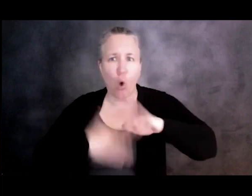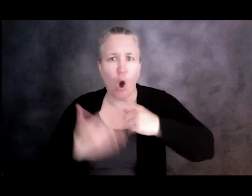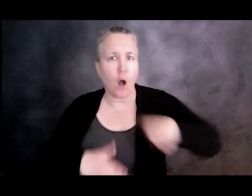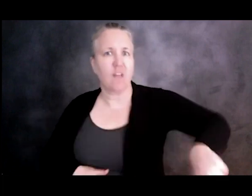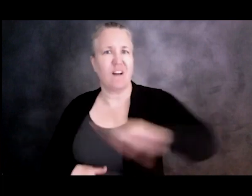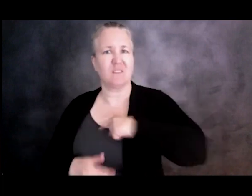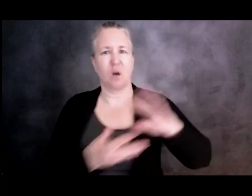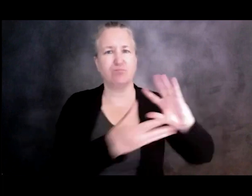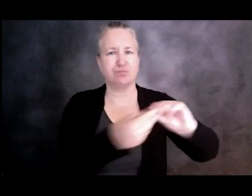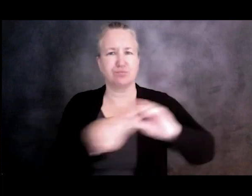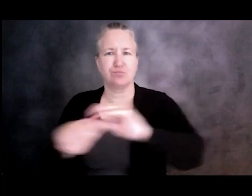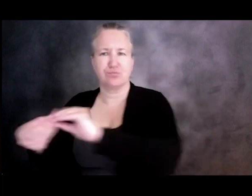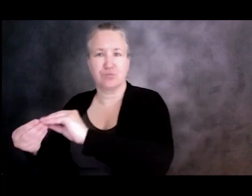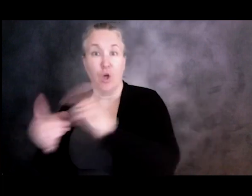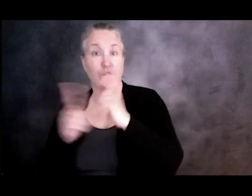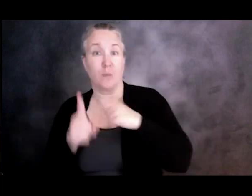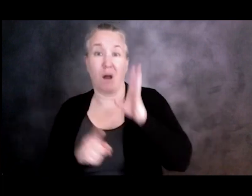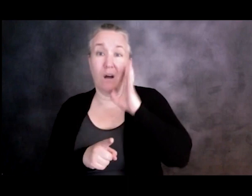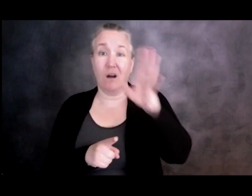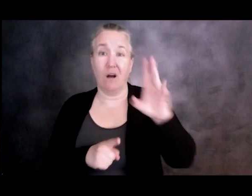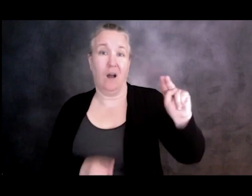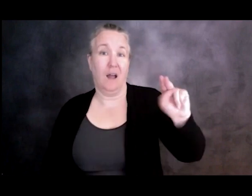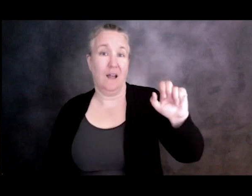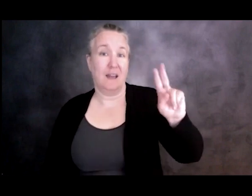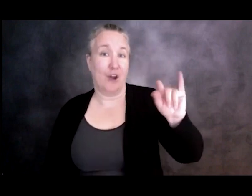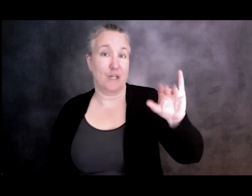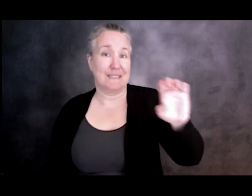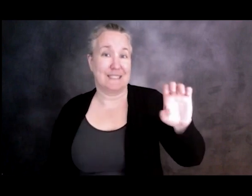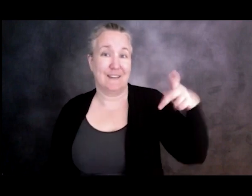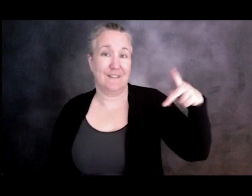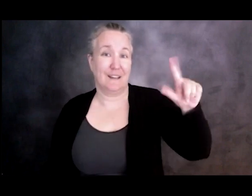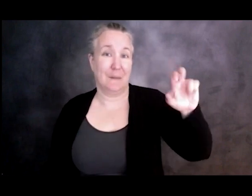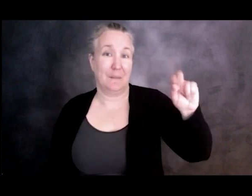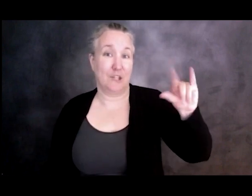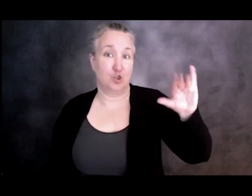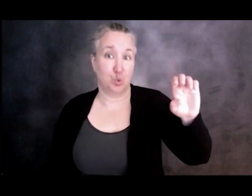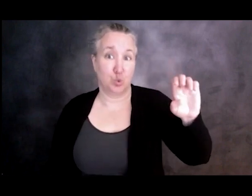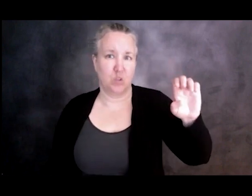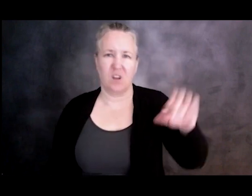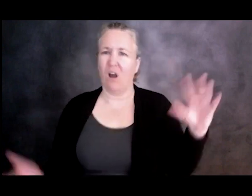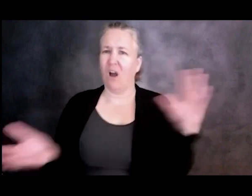The term that I've come up with is narrative plenitude. We should have the opportunity to tell any kind of story